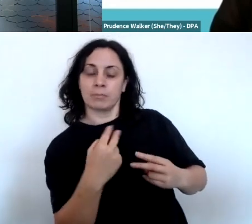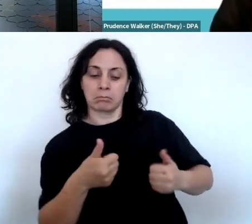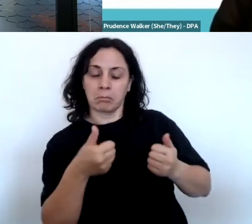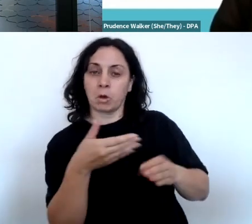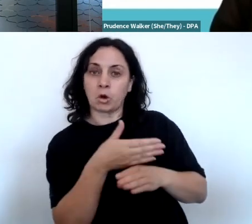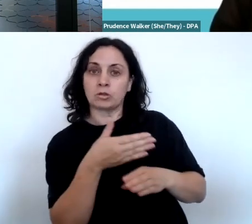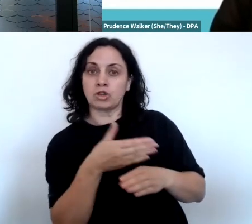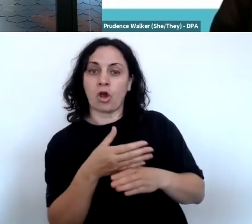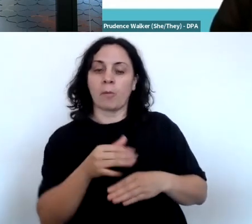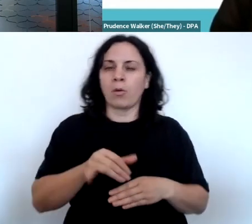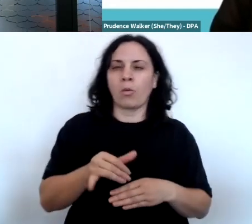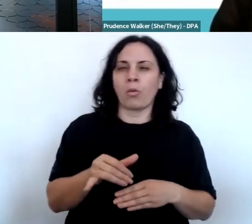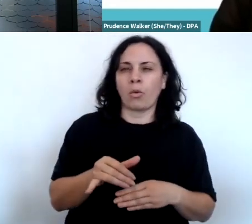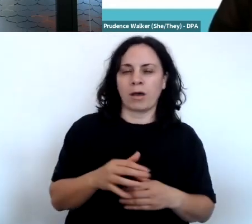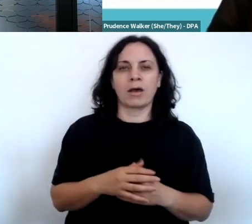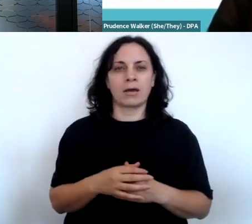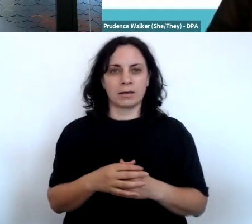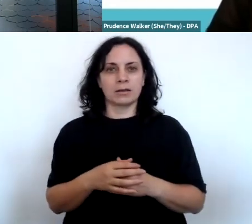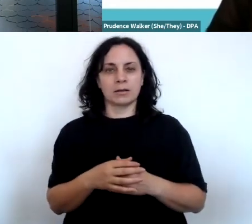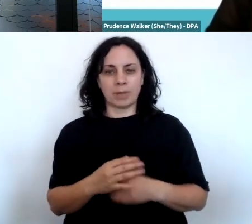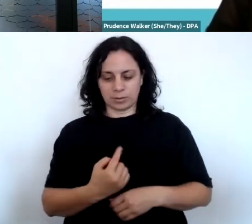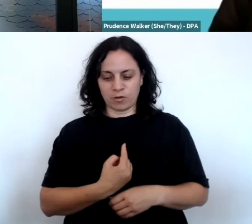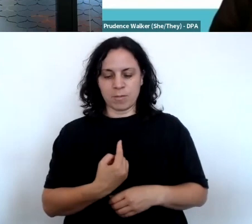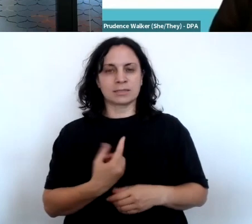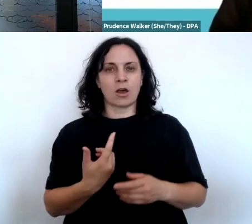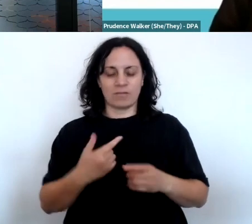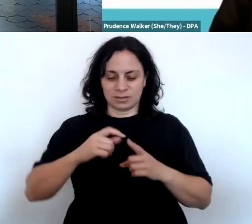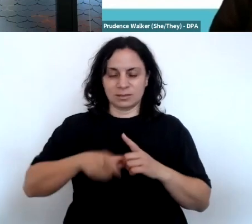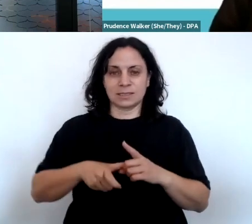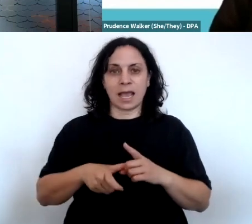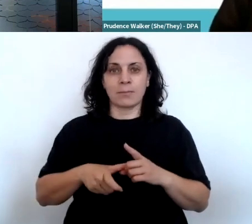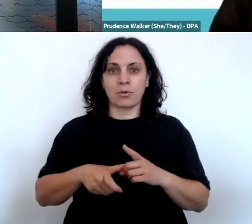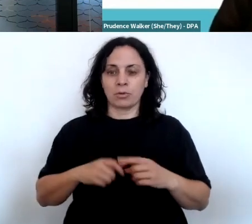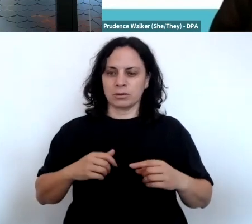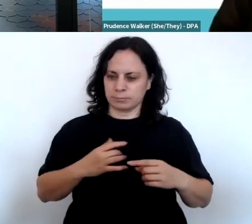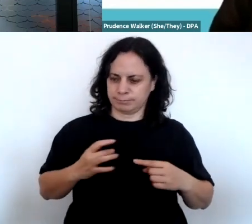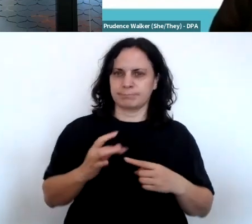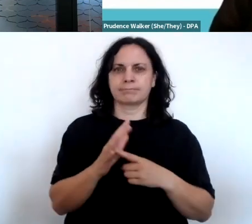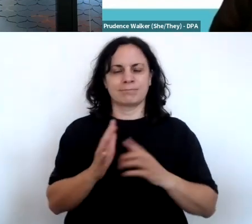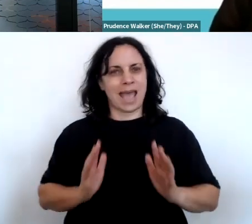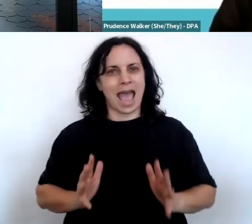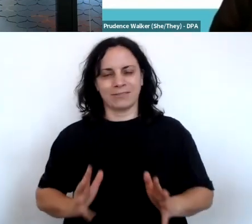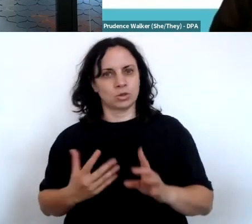But most certainly as a disabled person, it’s visceral to me that we achieve and we’re not going to get it right overnight.